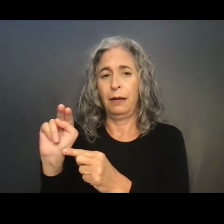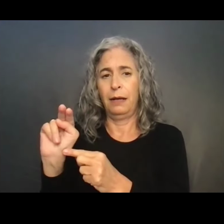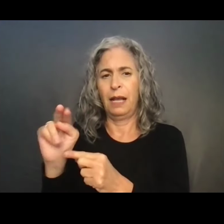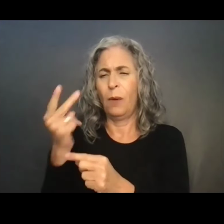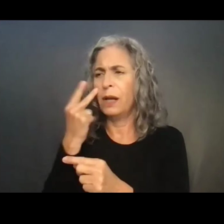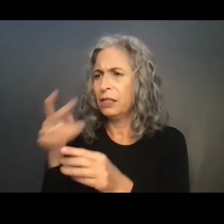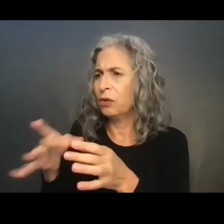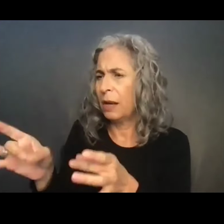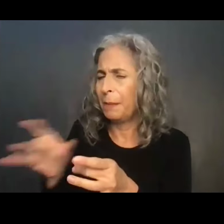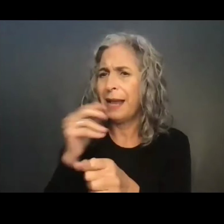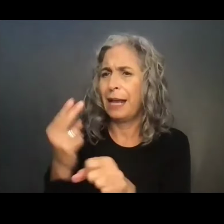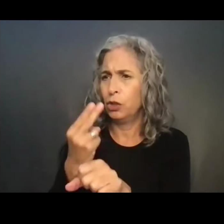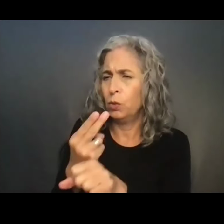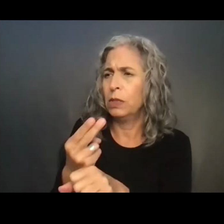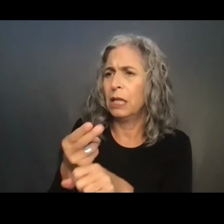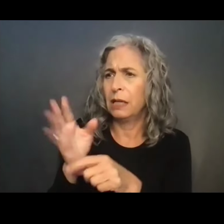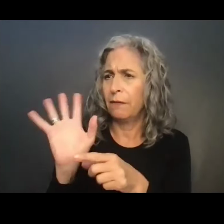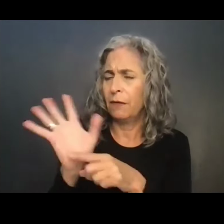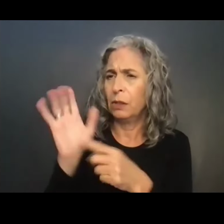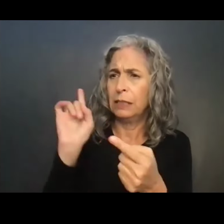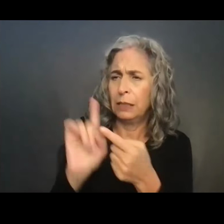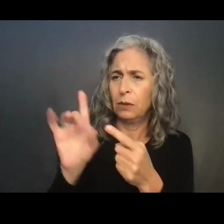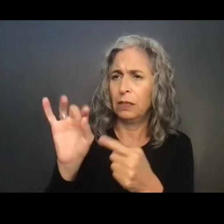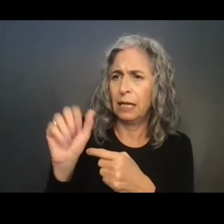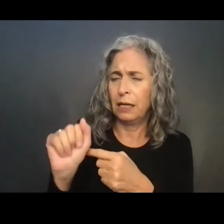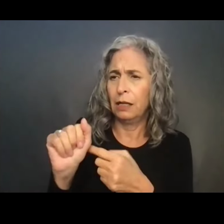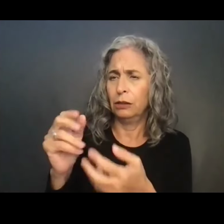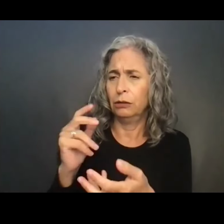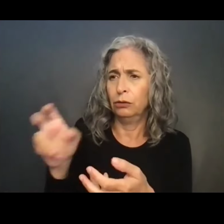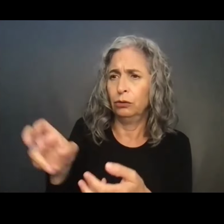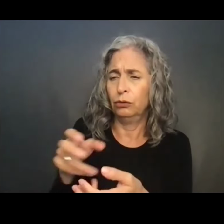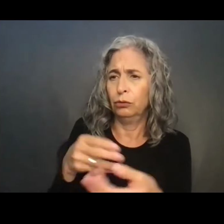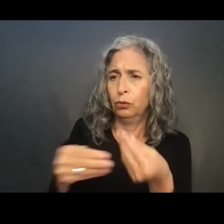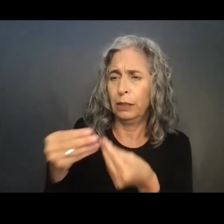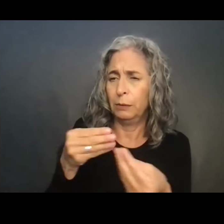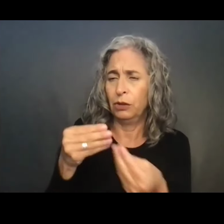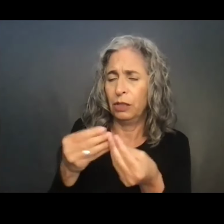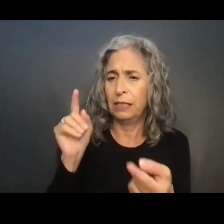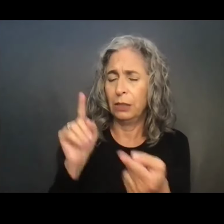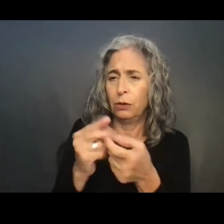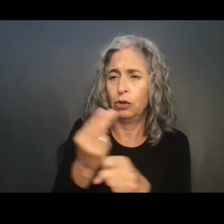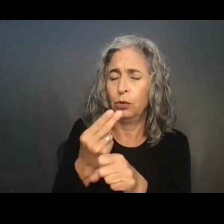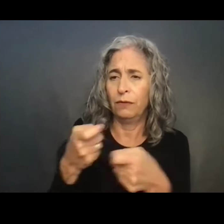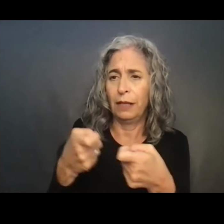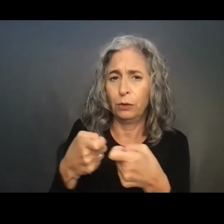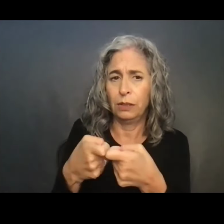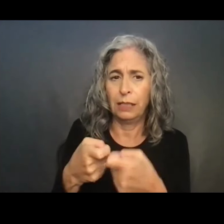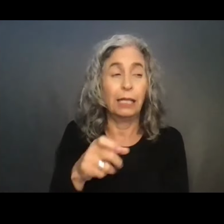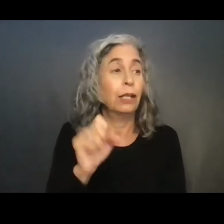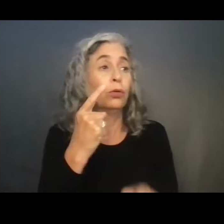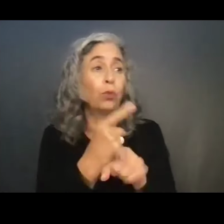not using data decreases transmission thereby decreasing the use of electricity, absolutely,